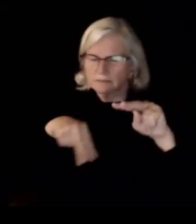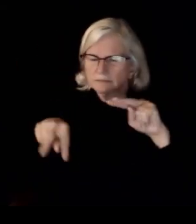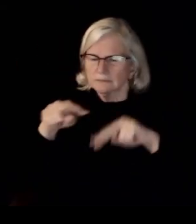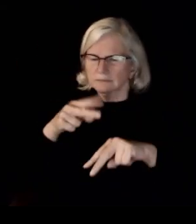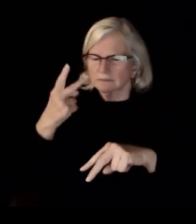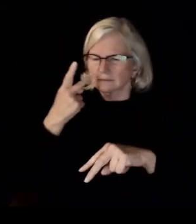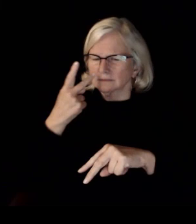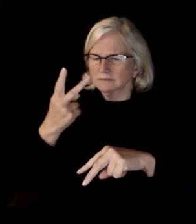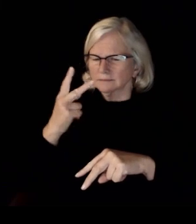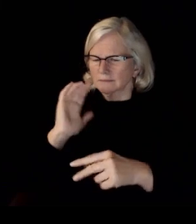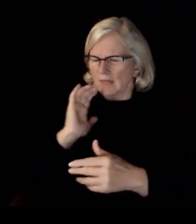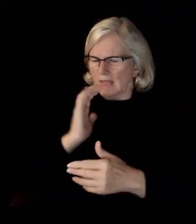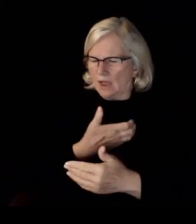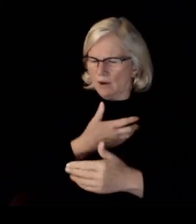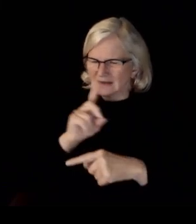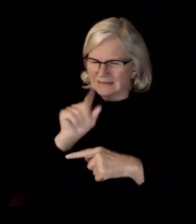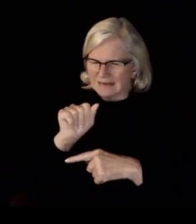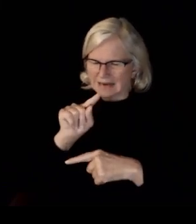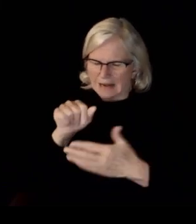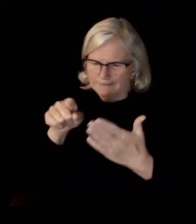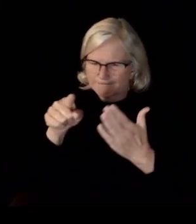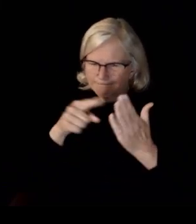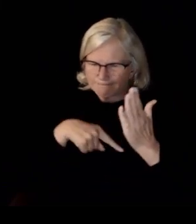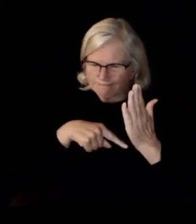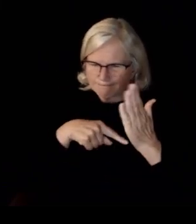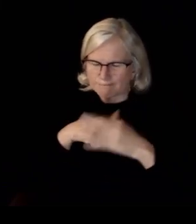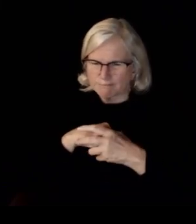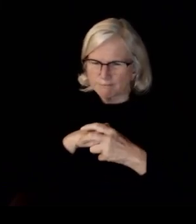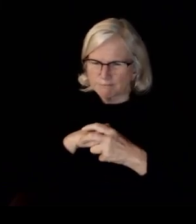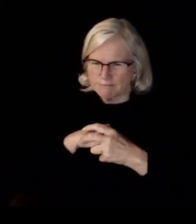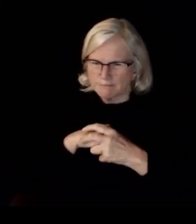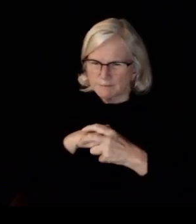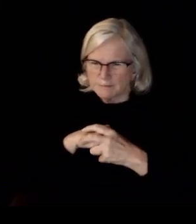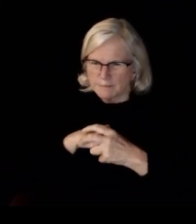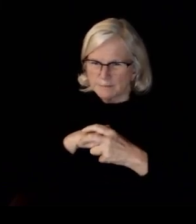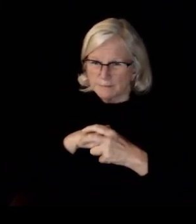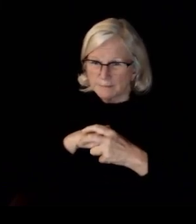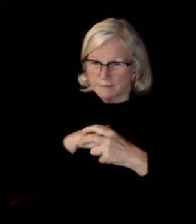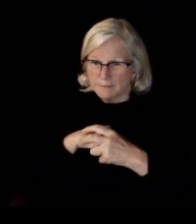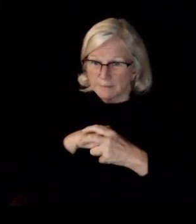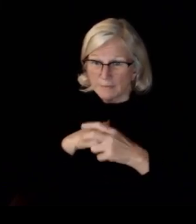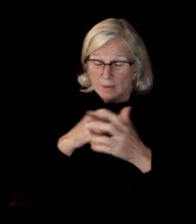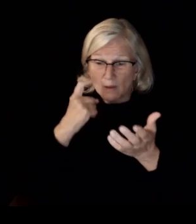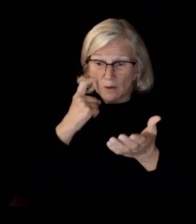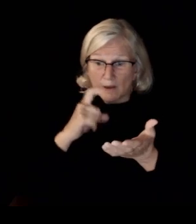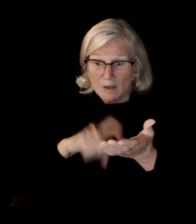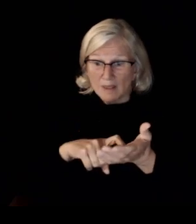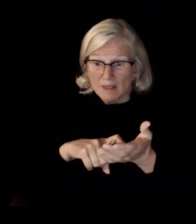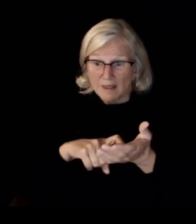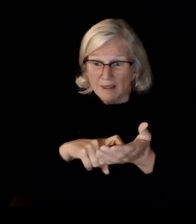have been noting the case growth um the dial back measures that we post daily are have